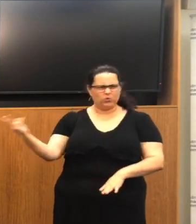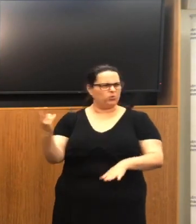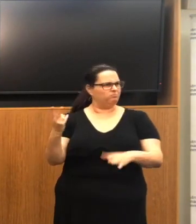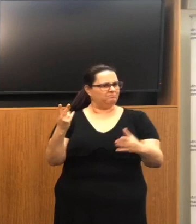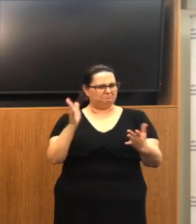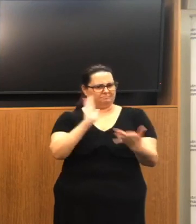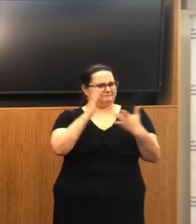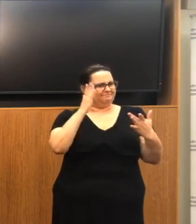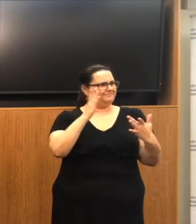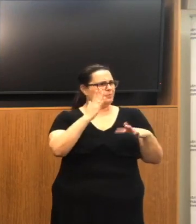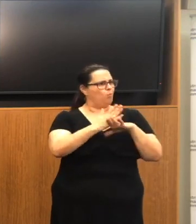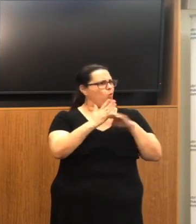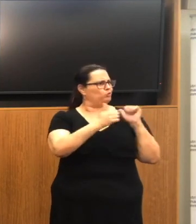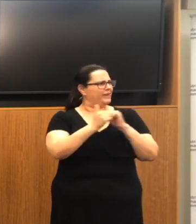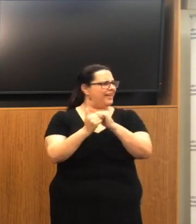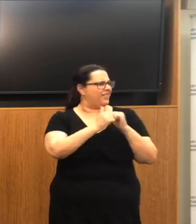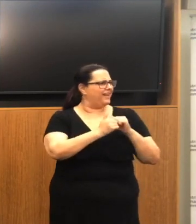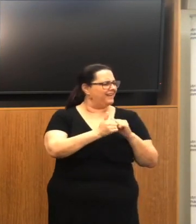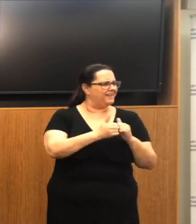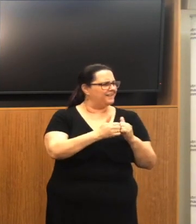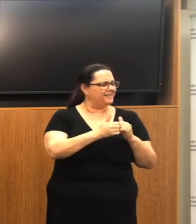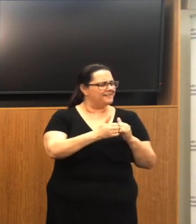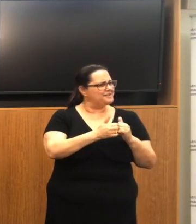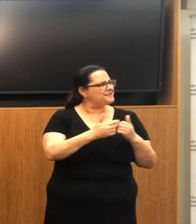It seems like pretty wonderful partnership.